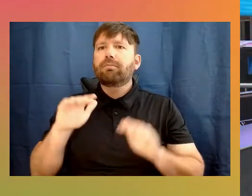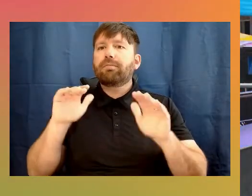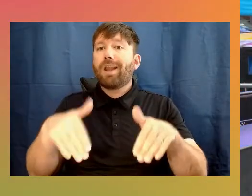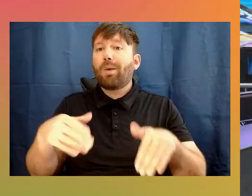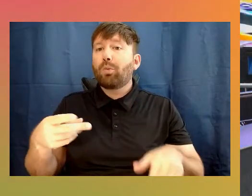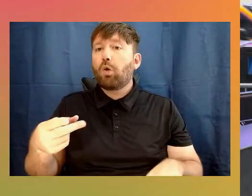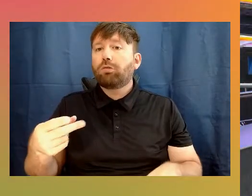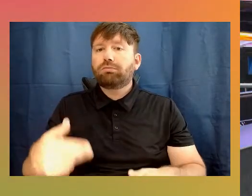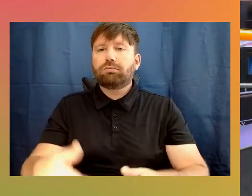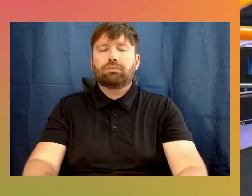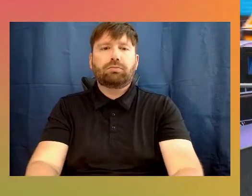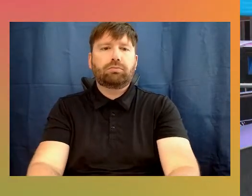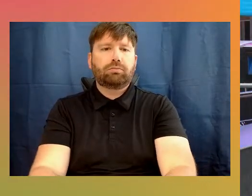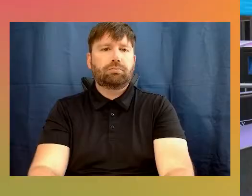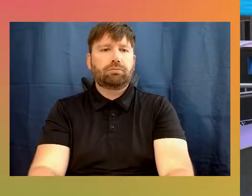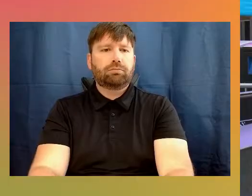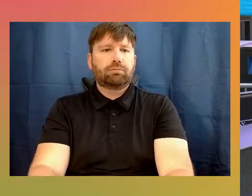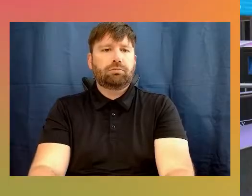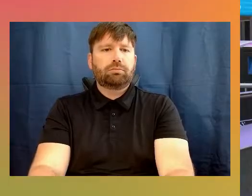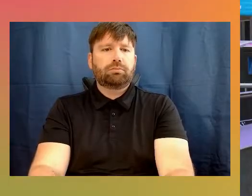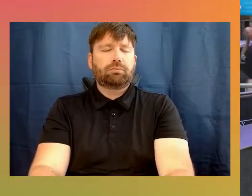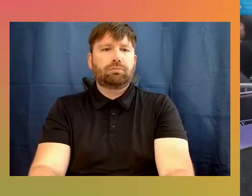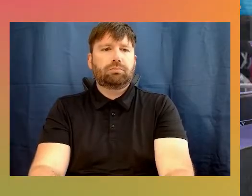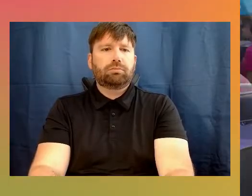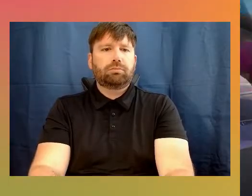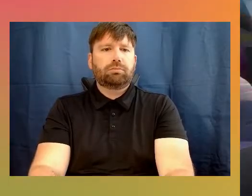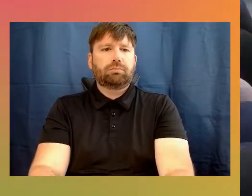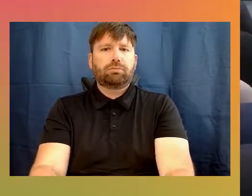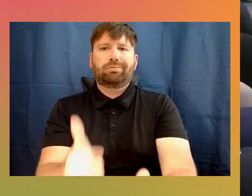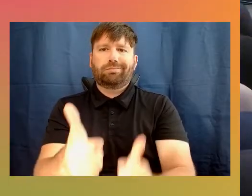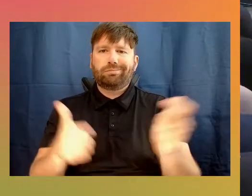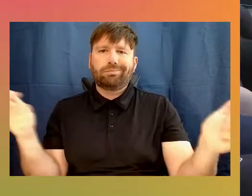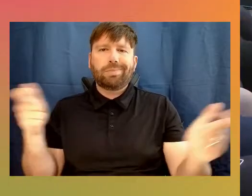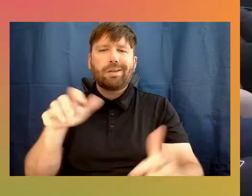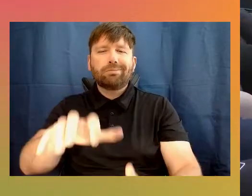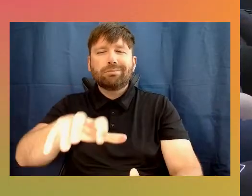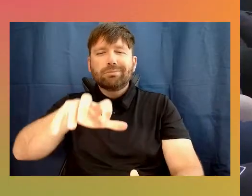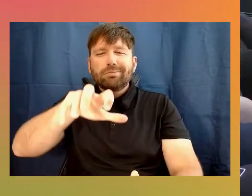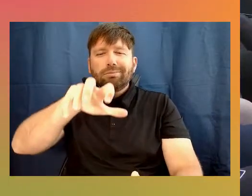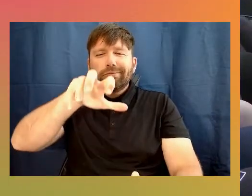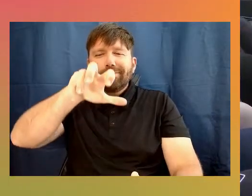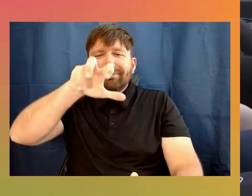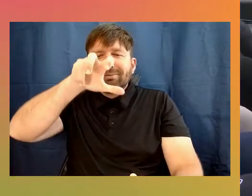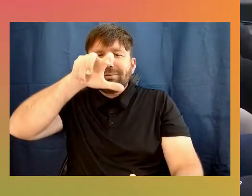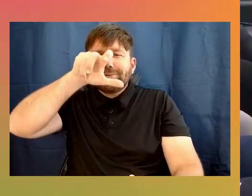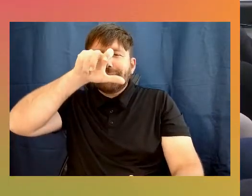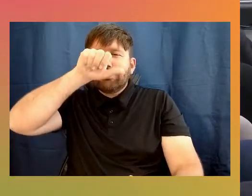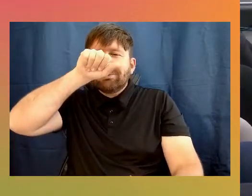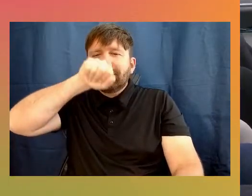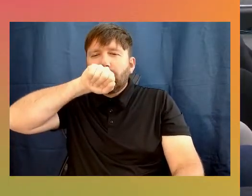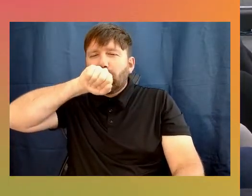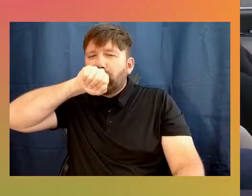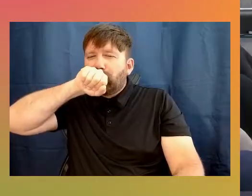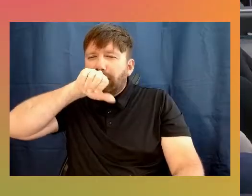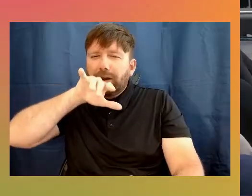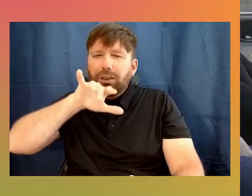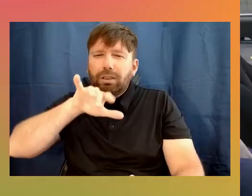SLOW DOWN AND TAKE YOUR TIME HERE. THERE IS NO RUSH. WE WILL MEET IN DOWNWARD FACING DOG.